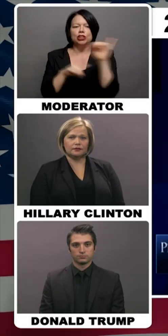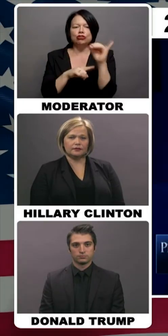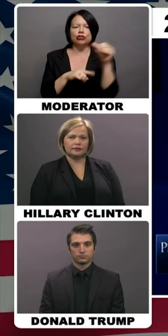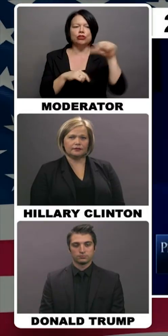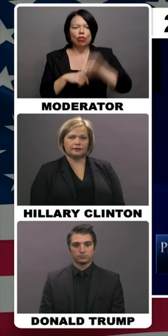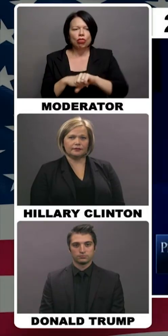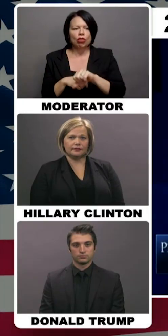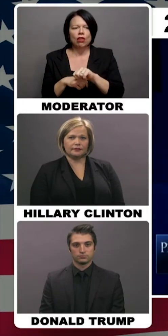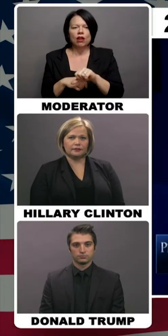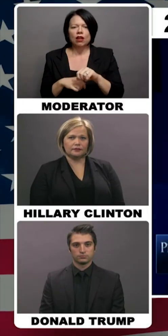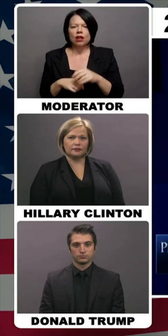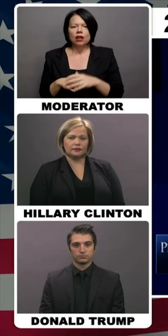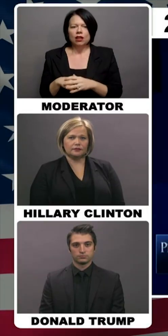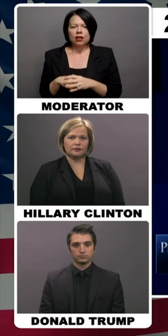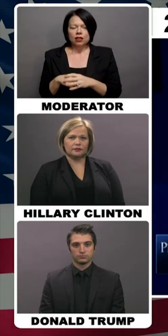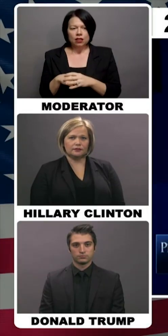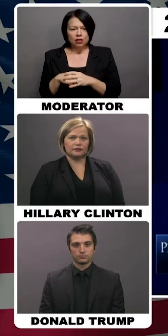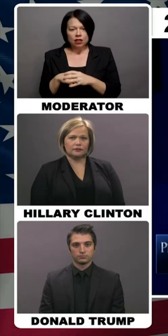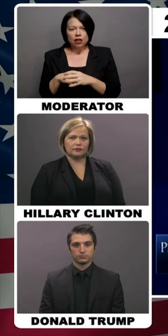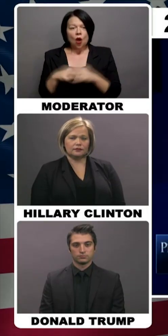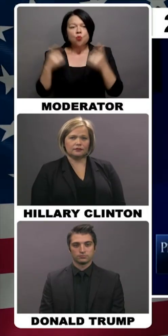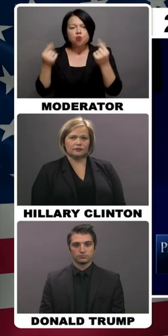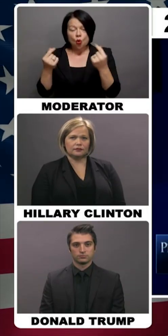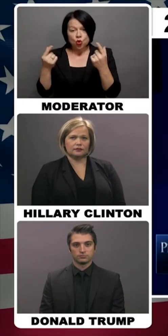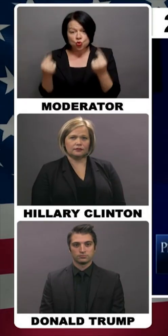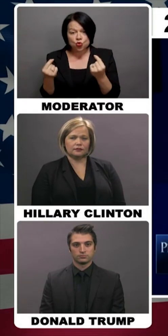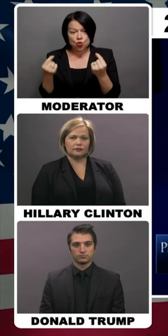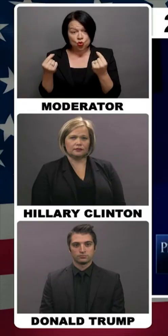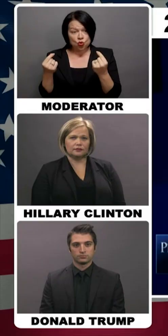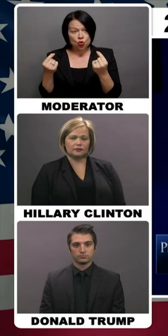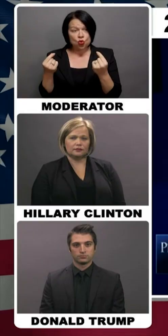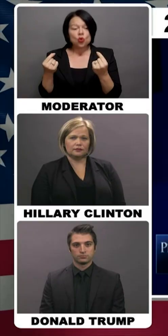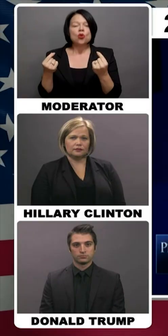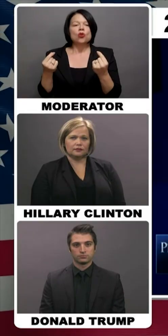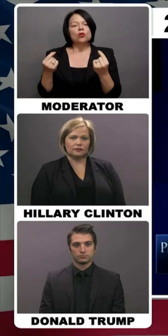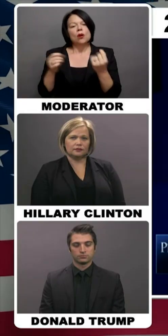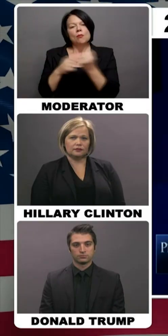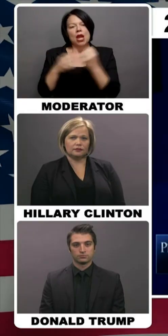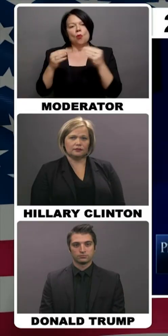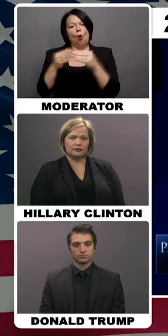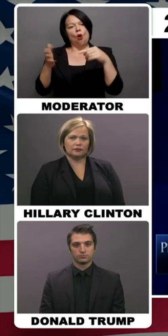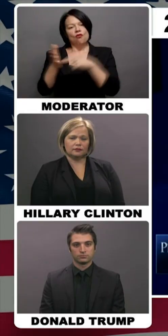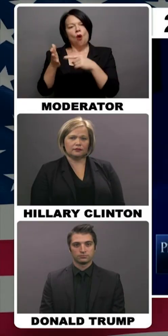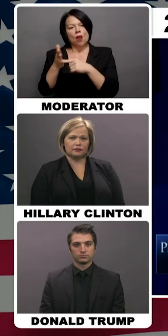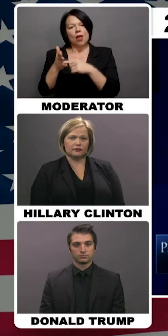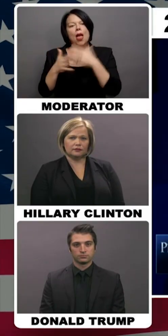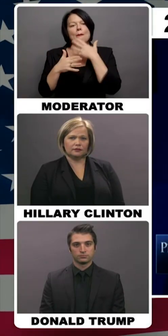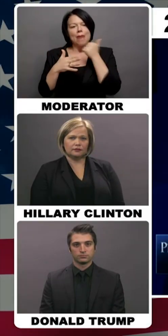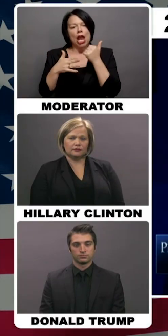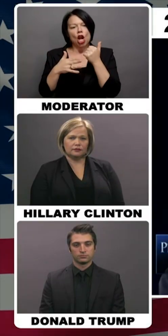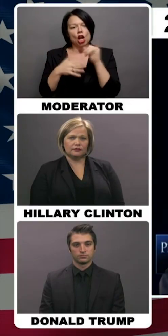What will you do to bring the cost down and make coverage better? That that first one goes to Secretary Clinton